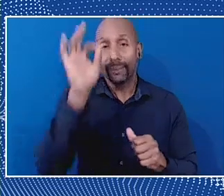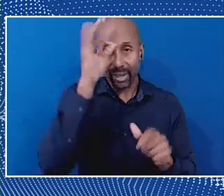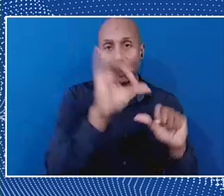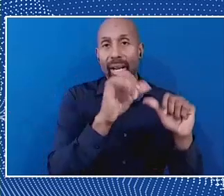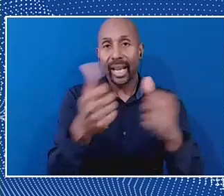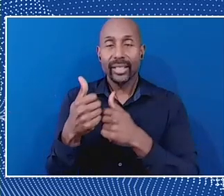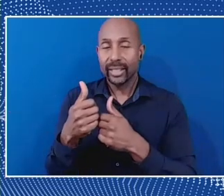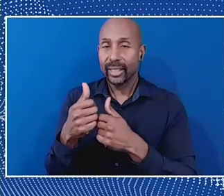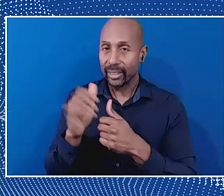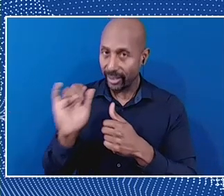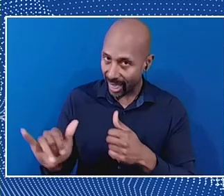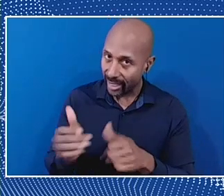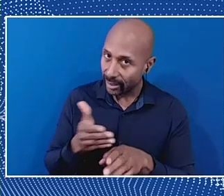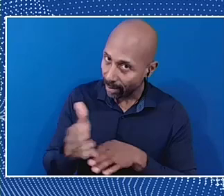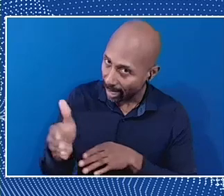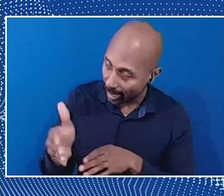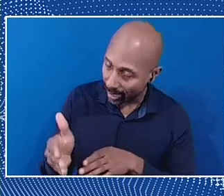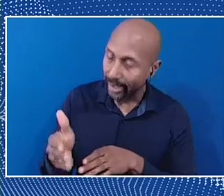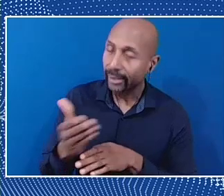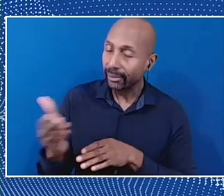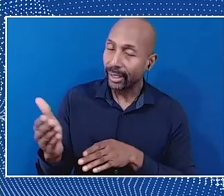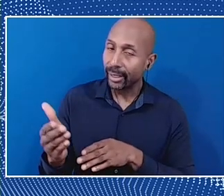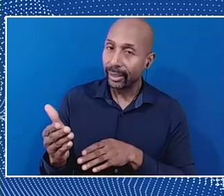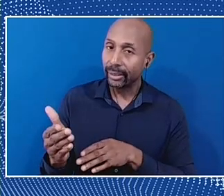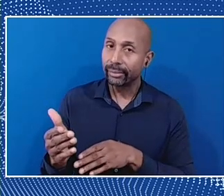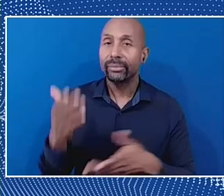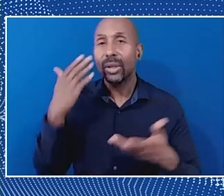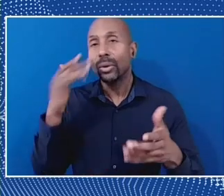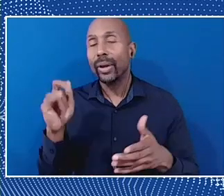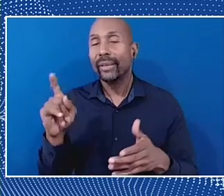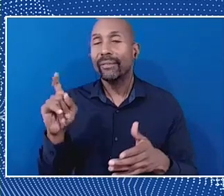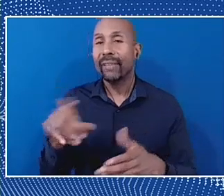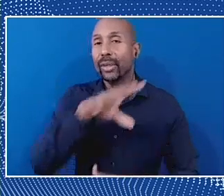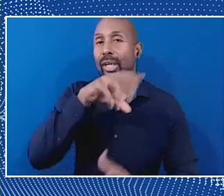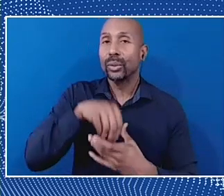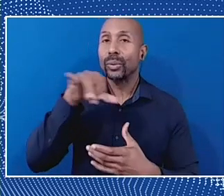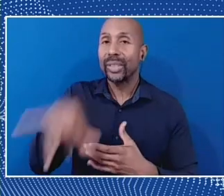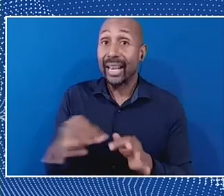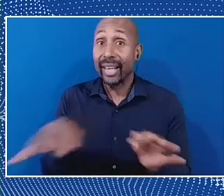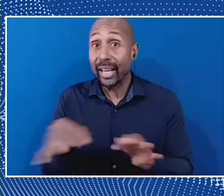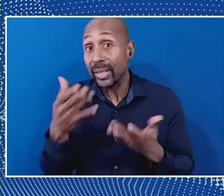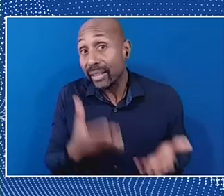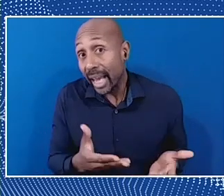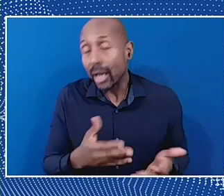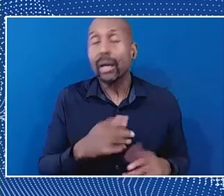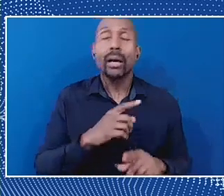Not sure if that needs to be included explicitly, but I do want to really stress the value of that.